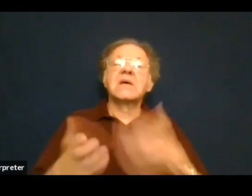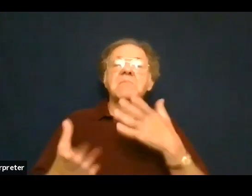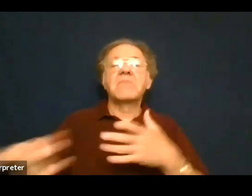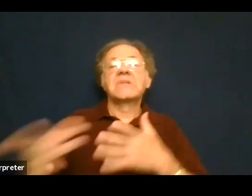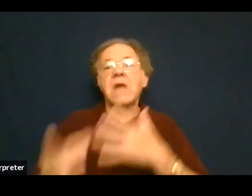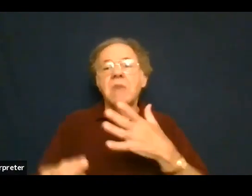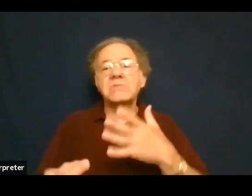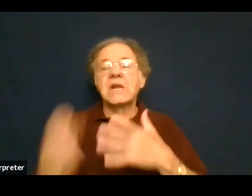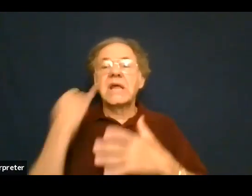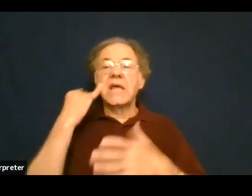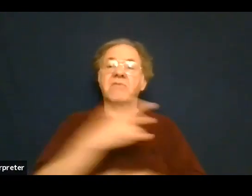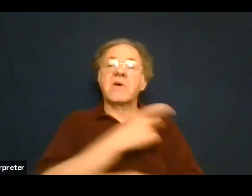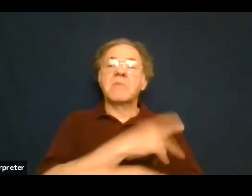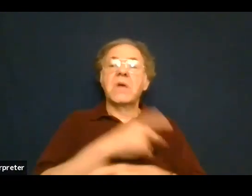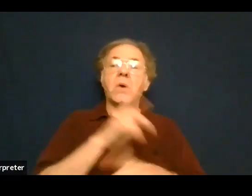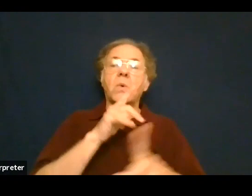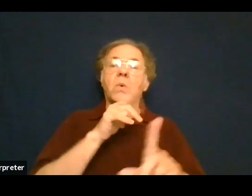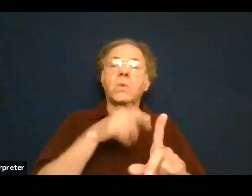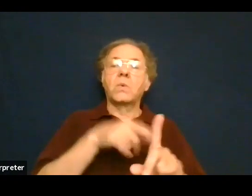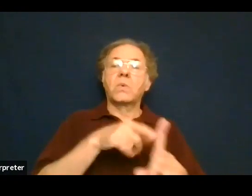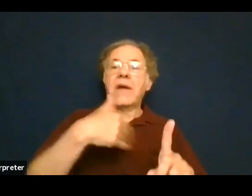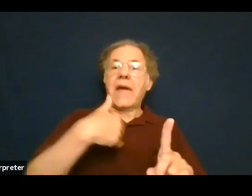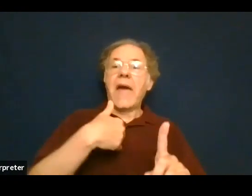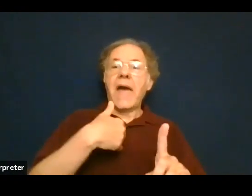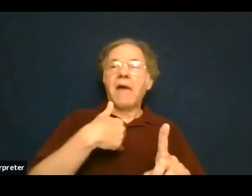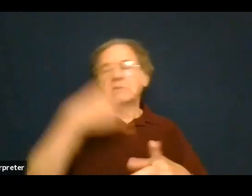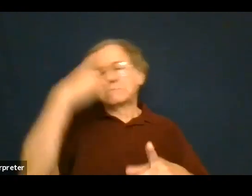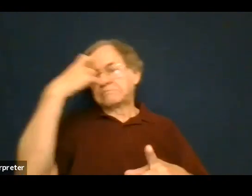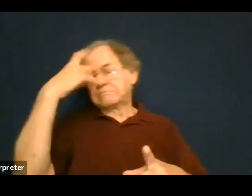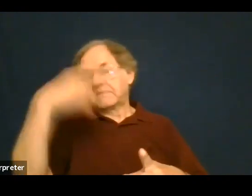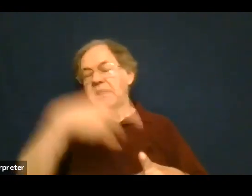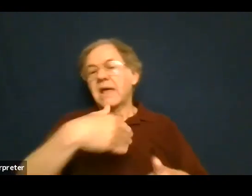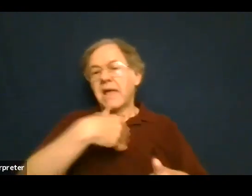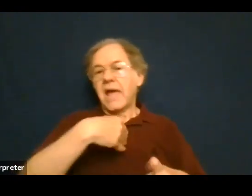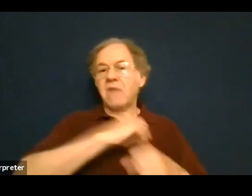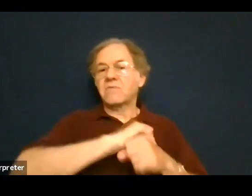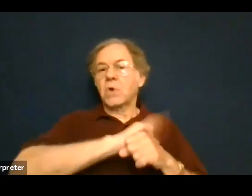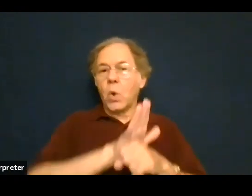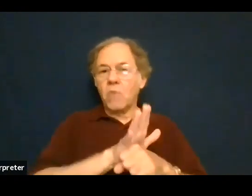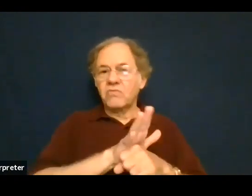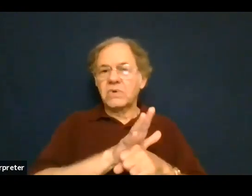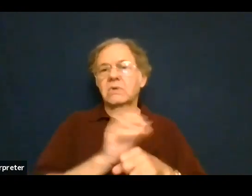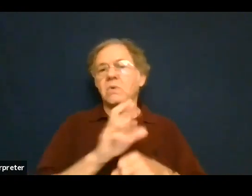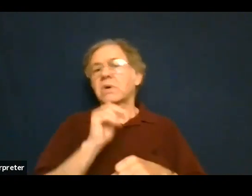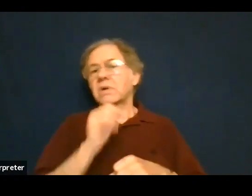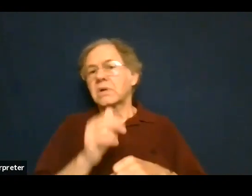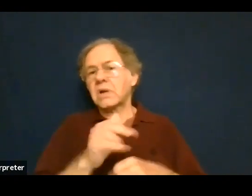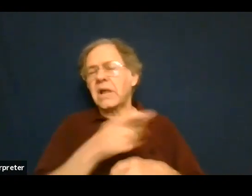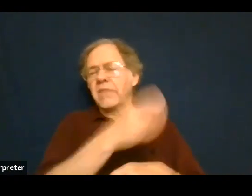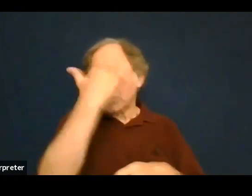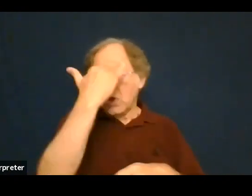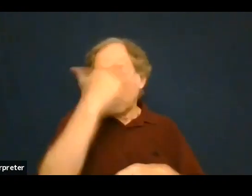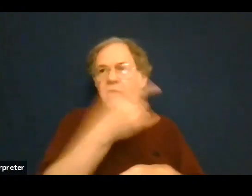that have the suspicion that they have COVID or know, and they realize the change, that they really get active